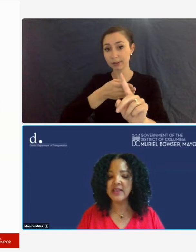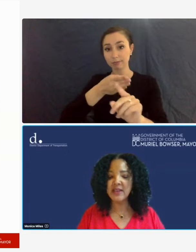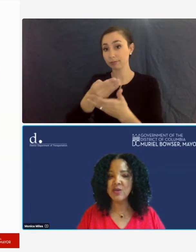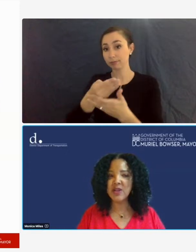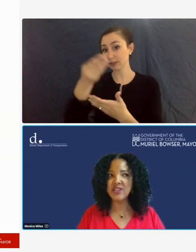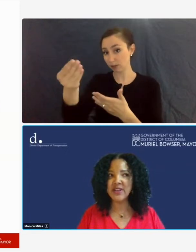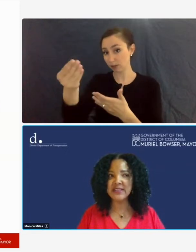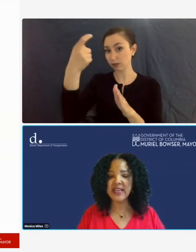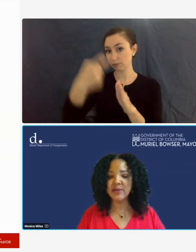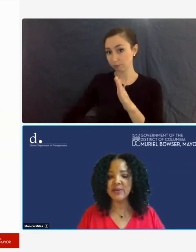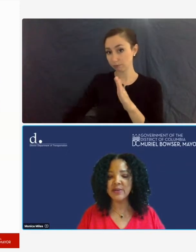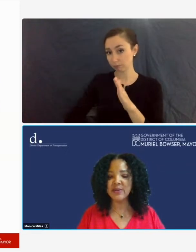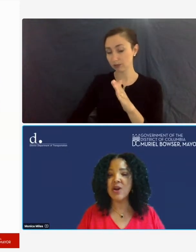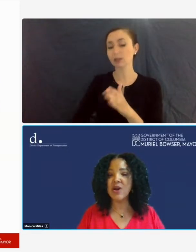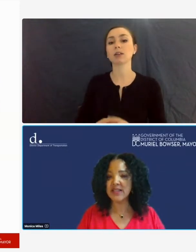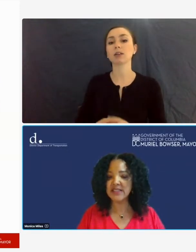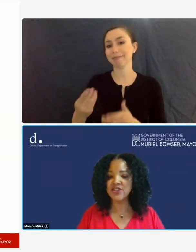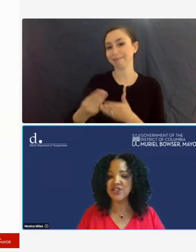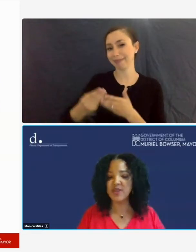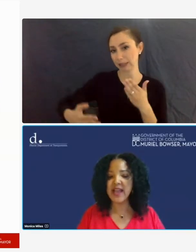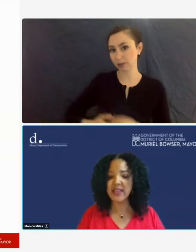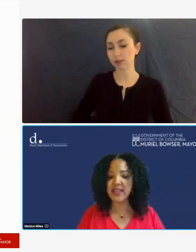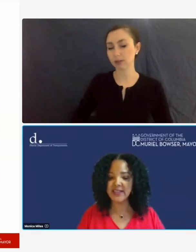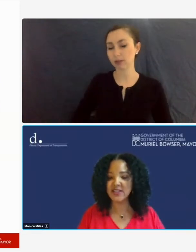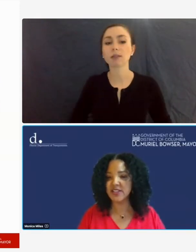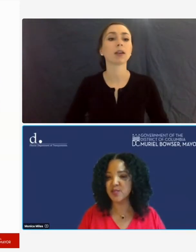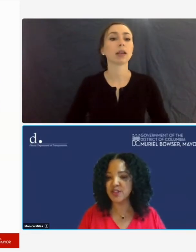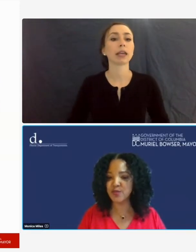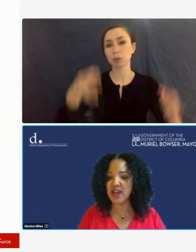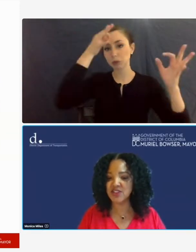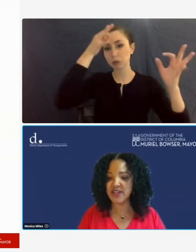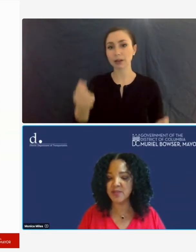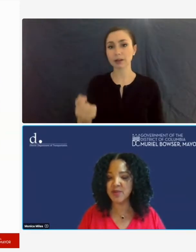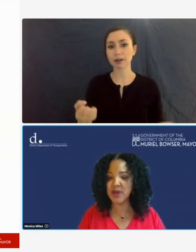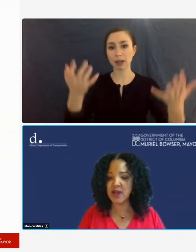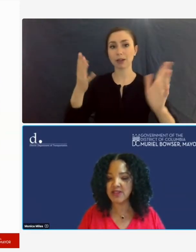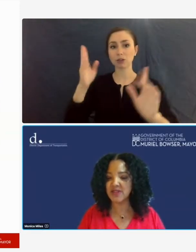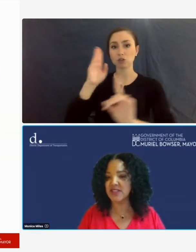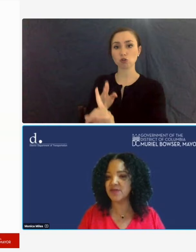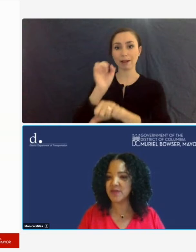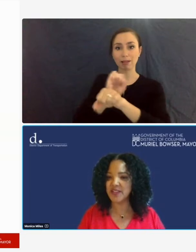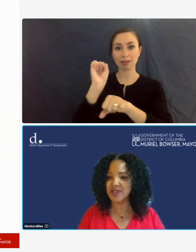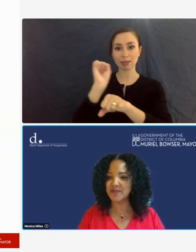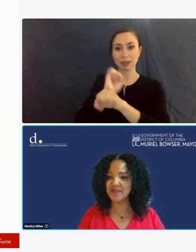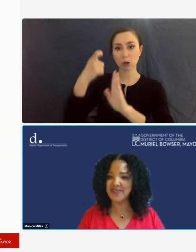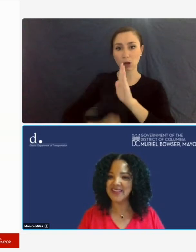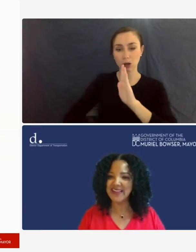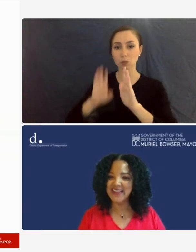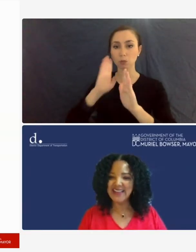what direct salary cost should be allocated to this bridge project based on this information so